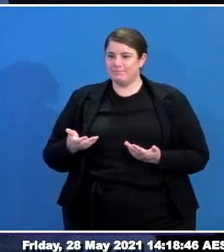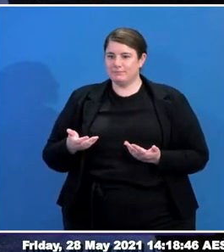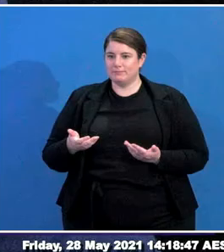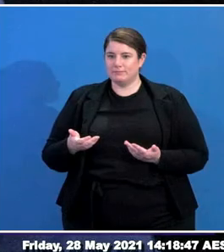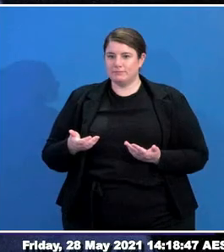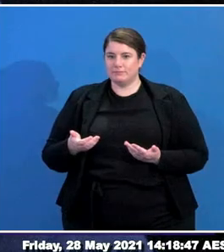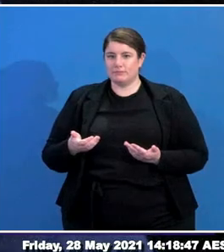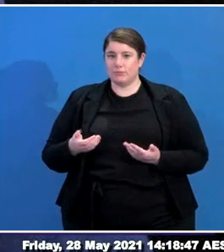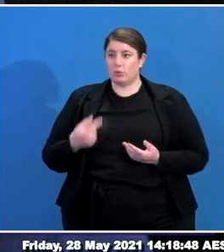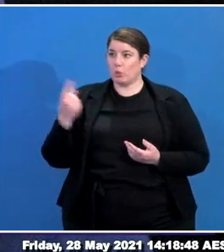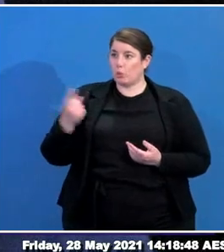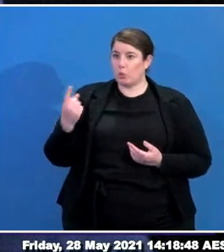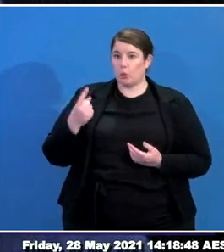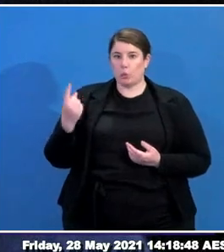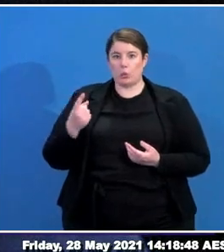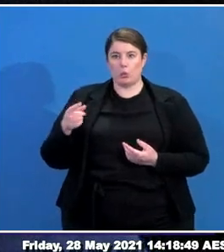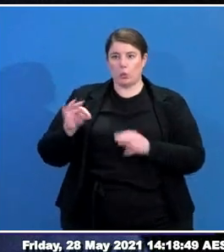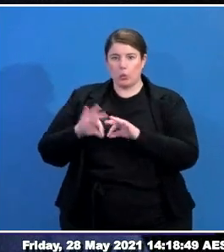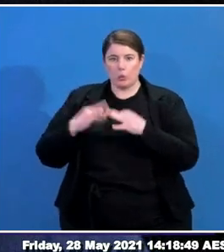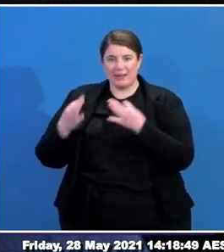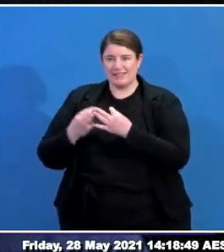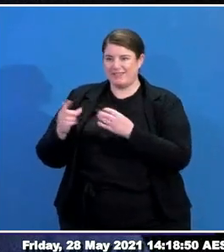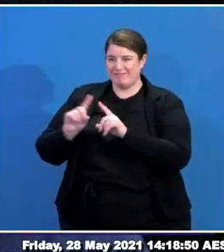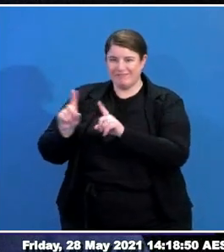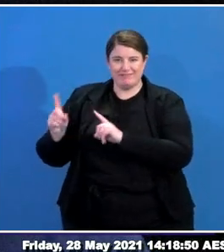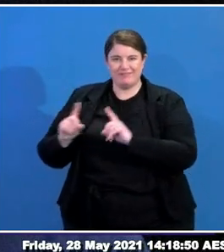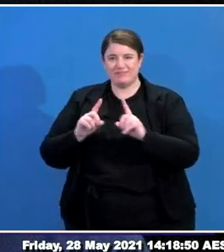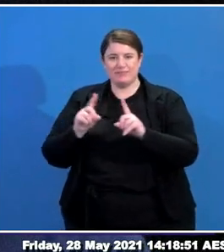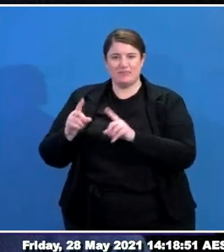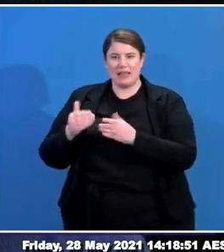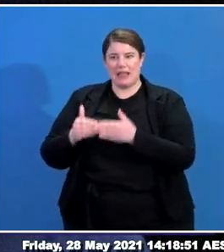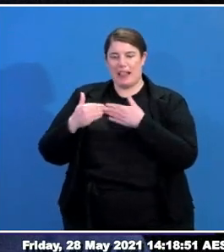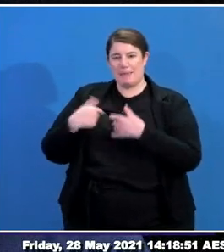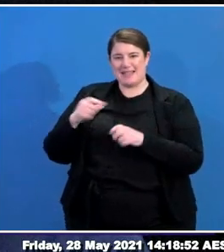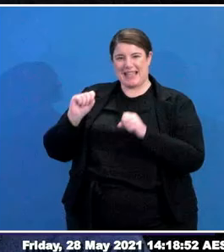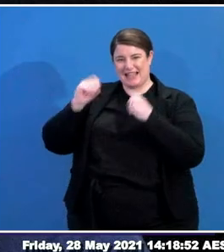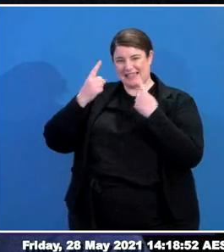being complained about, information to help us understand what may have